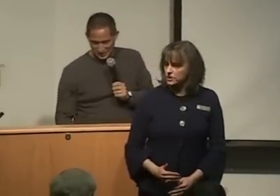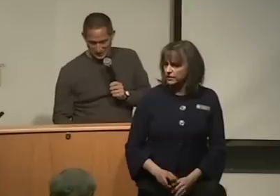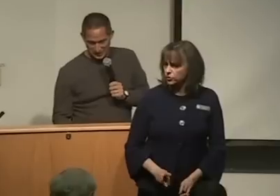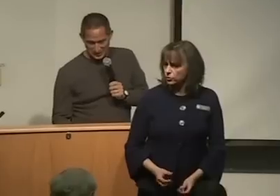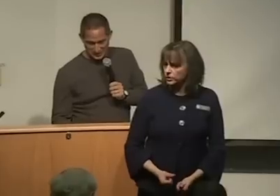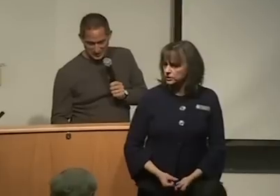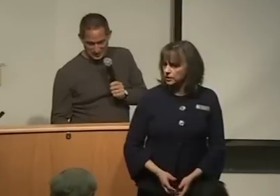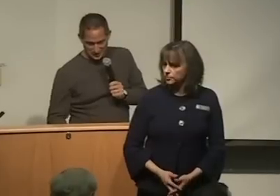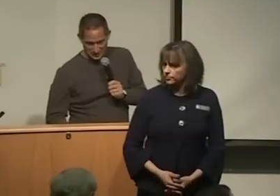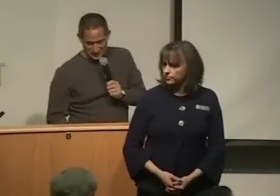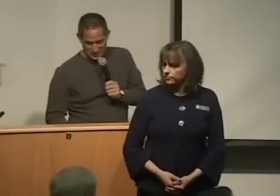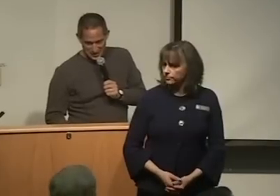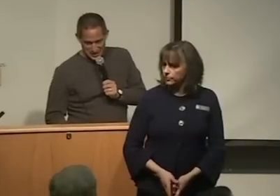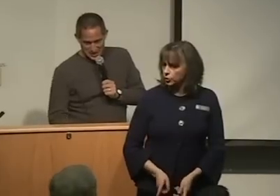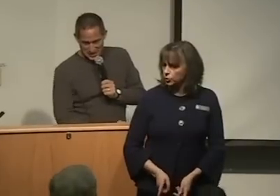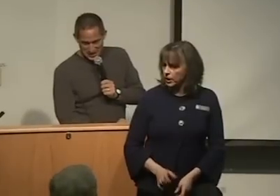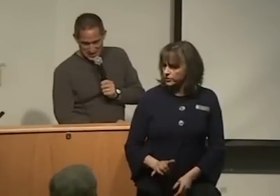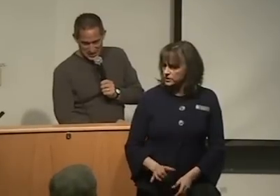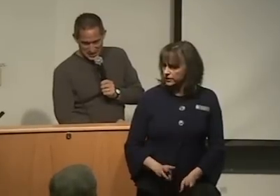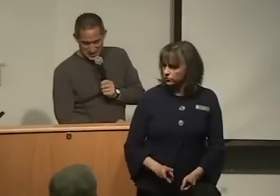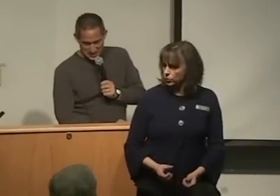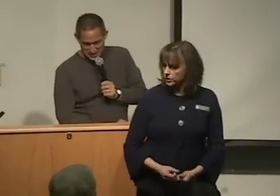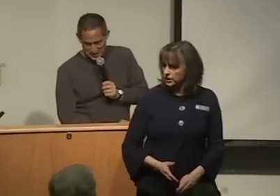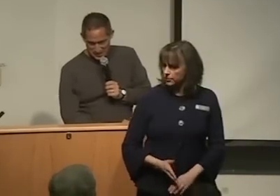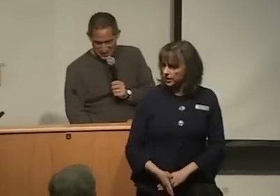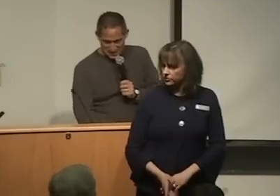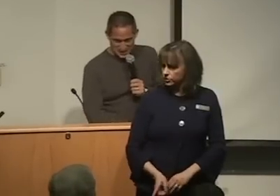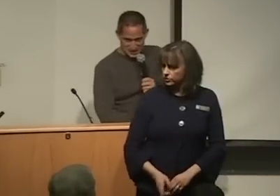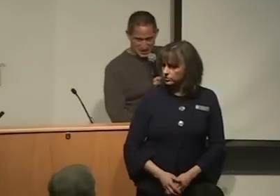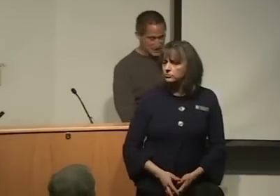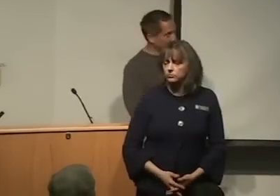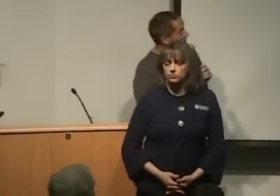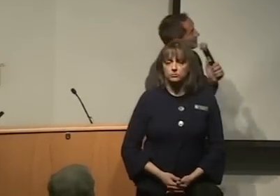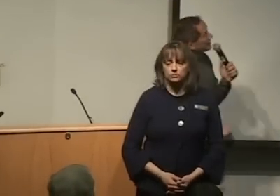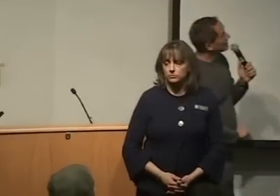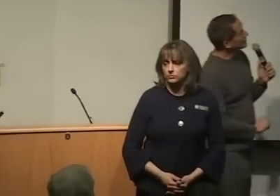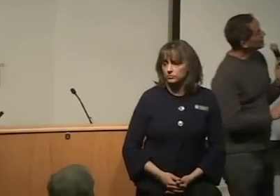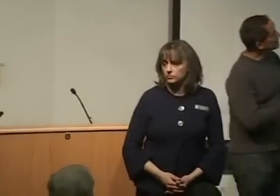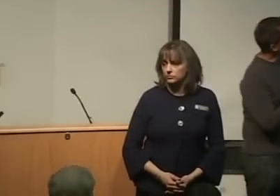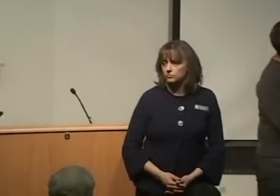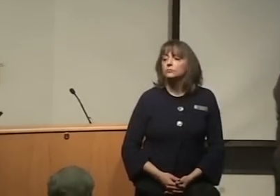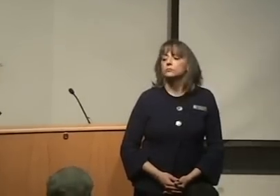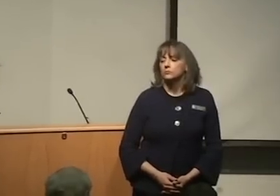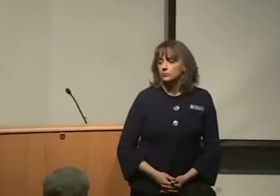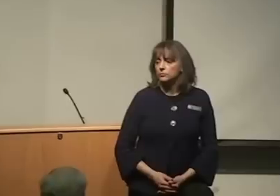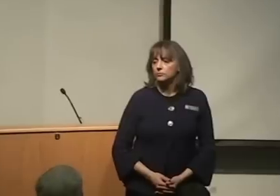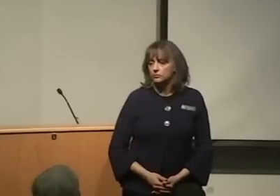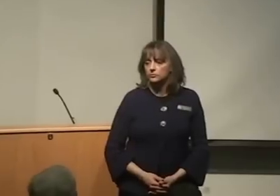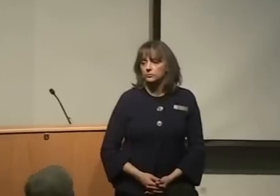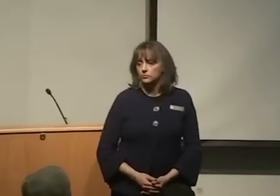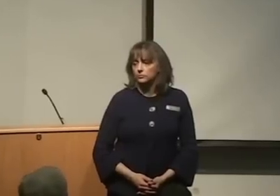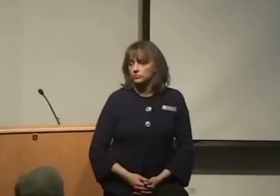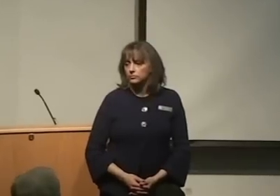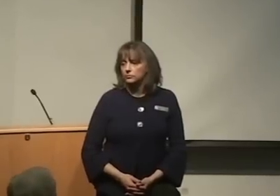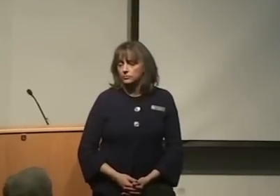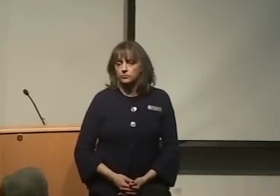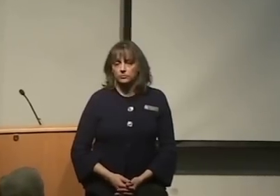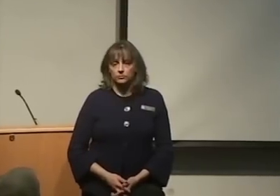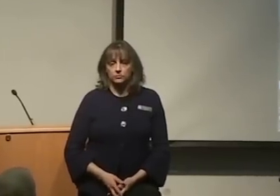[ Pause ] It tells me nobody is -- then you have to hit enter or something.